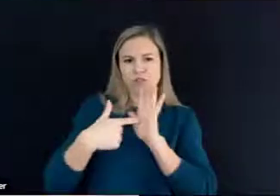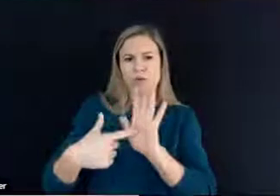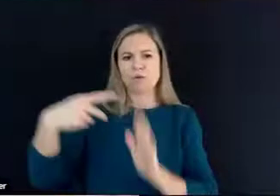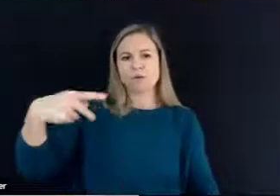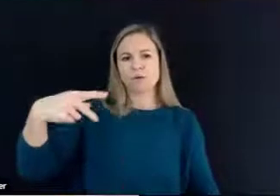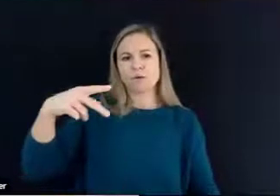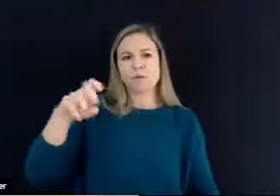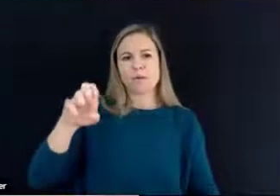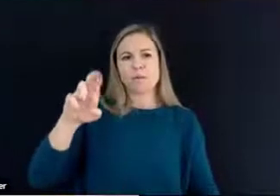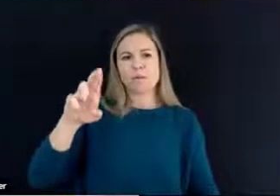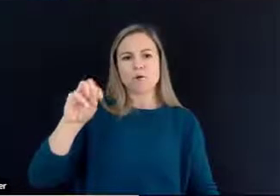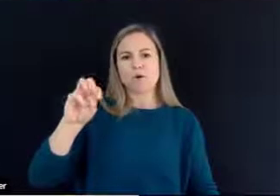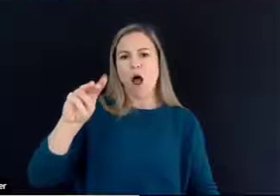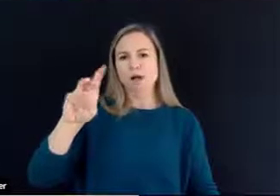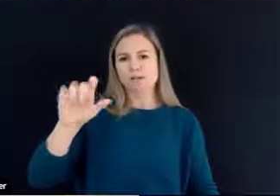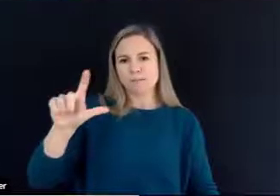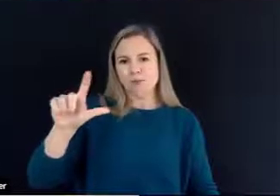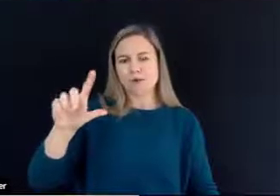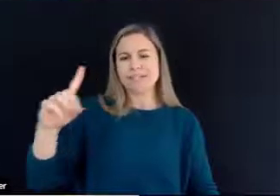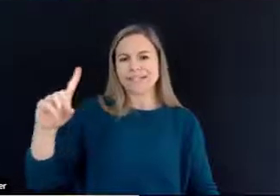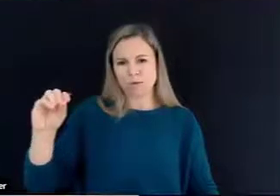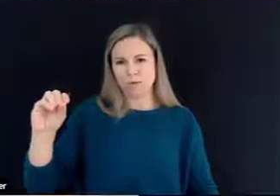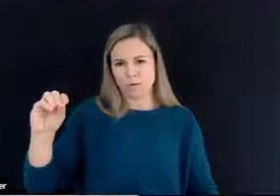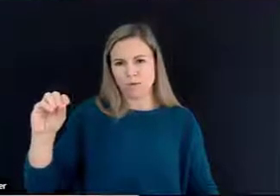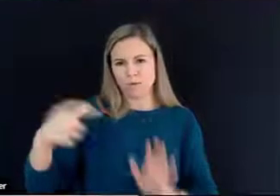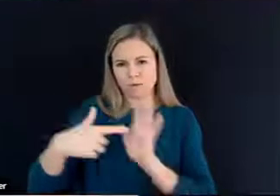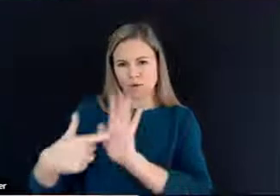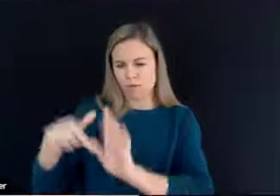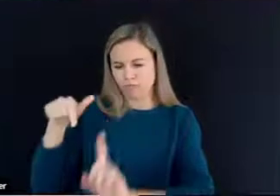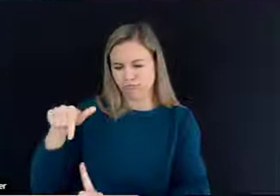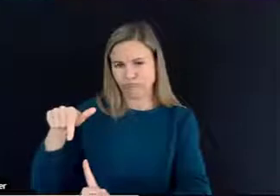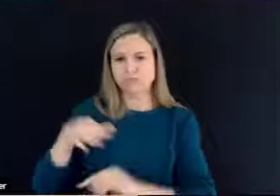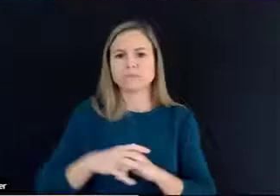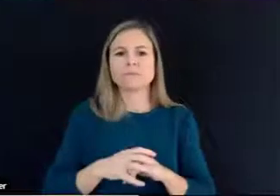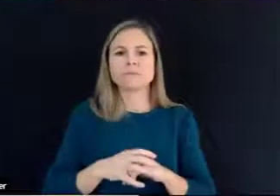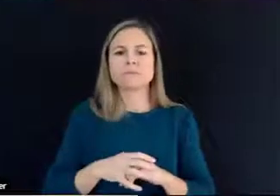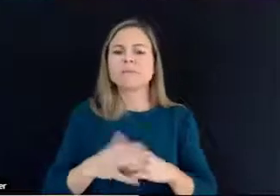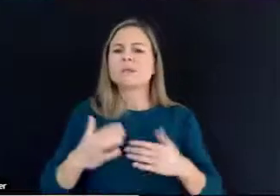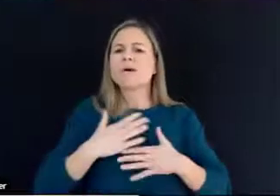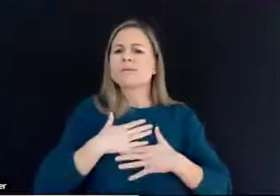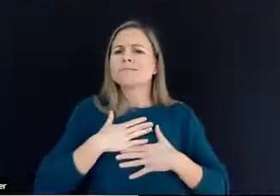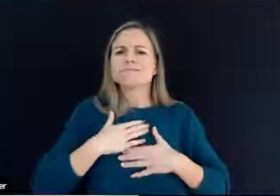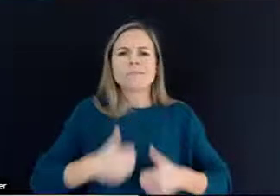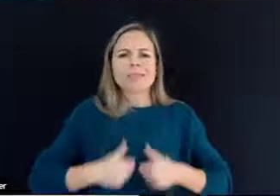So, what did our life look like when Ginny was with us?